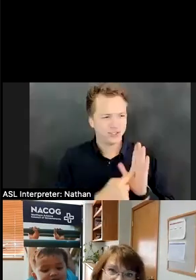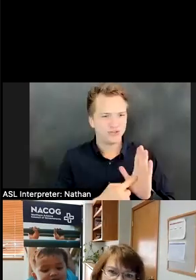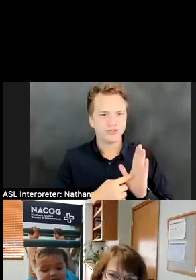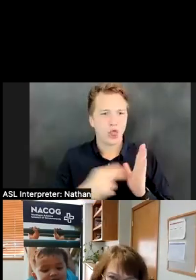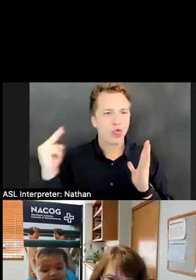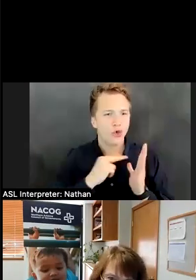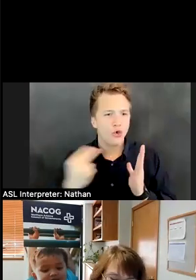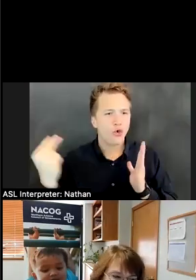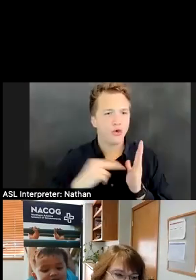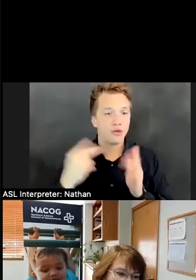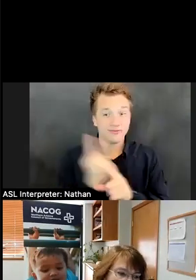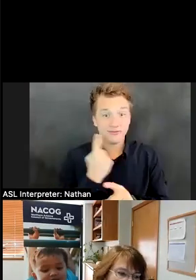We're doing it monthly.